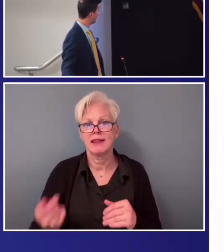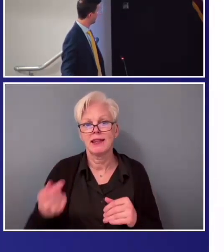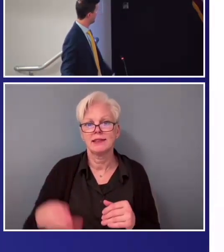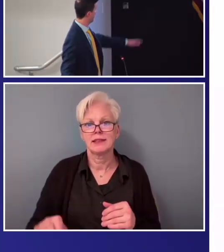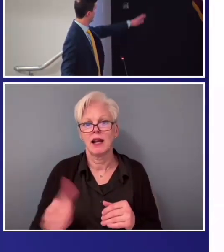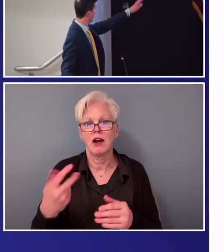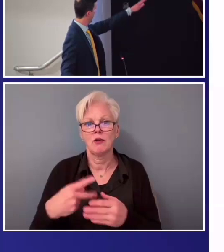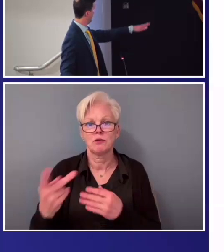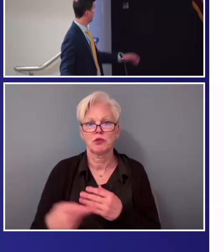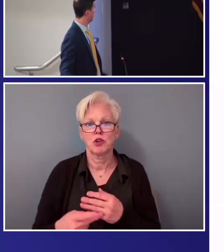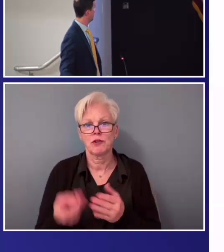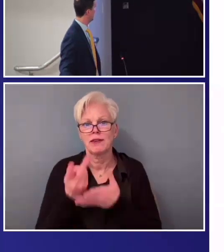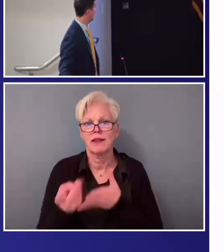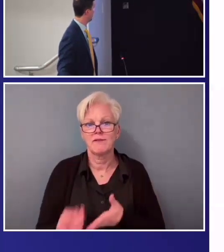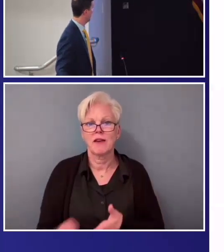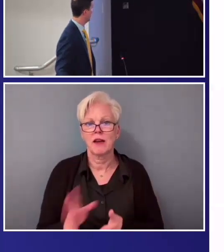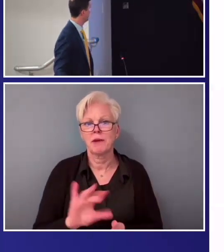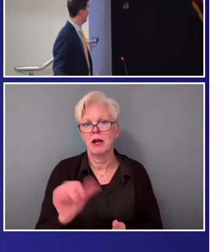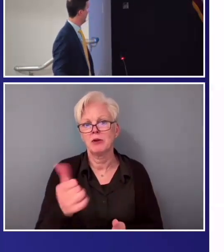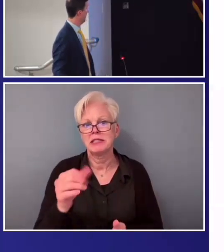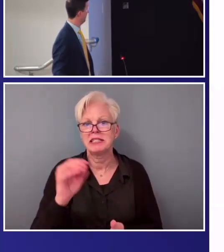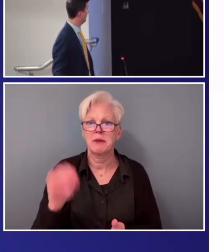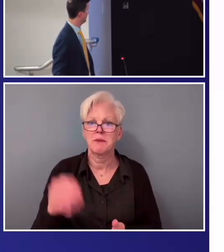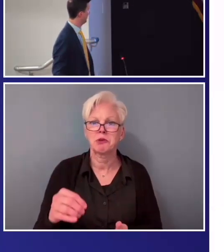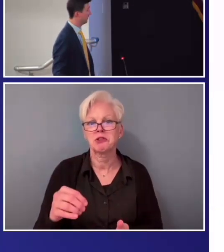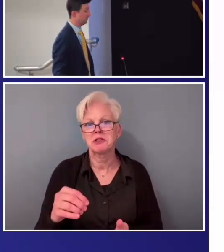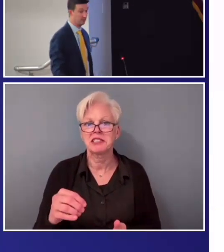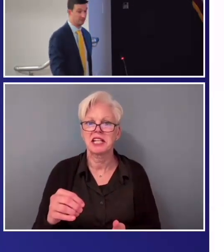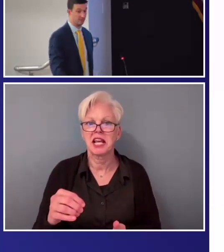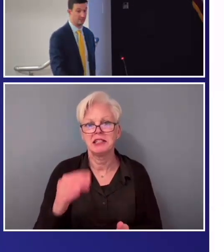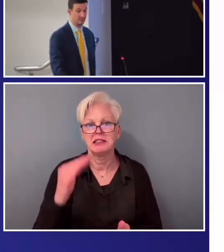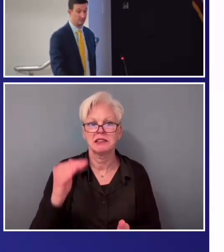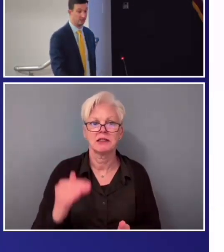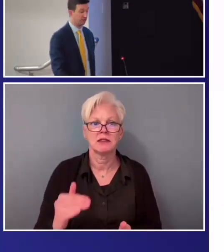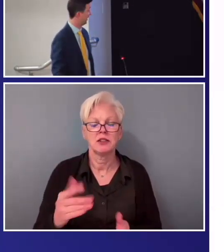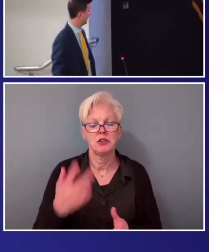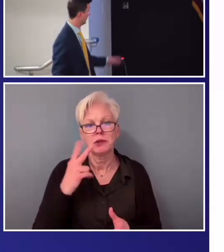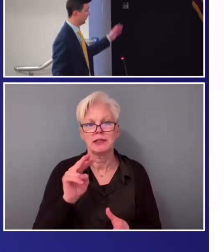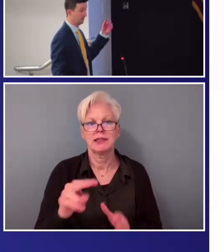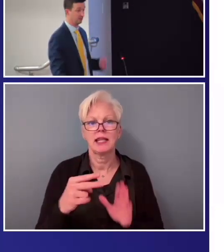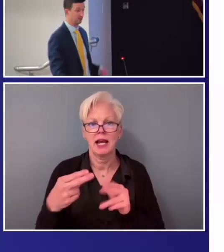programs that fail at about 10% listed on the slide, on the slide here and on the